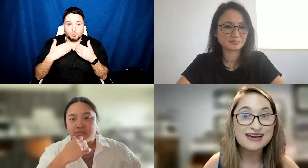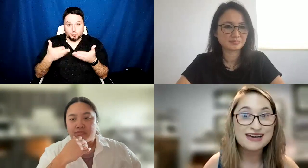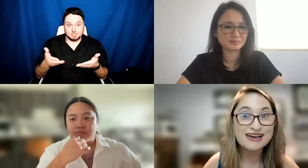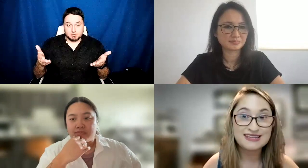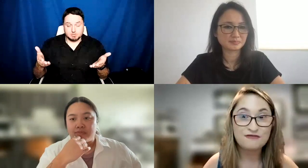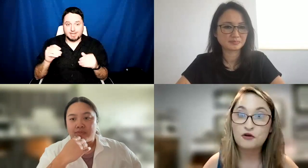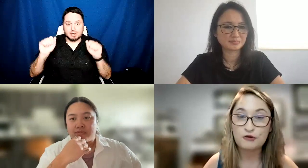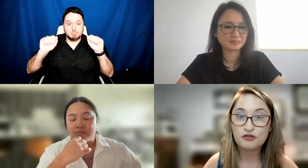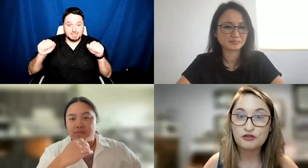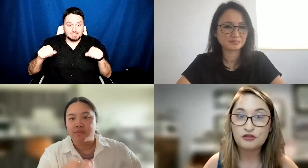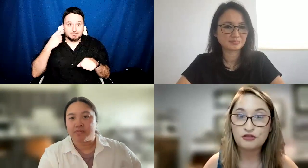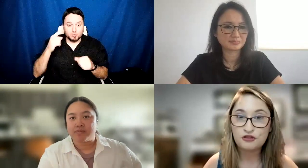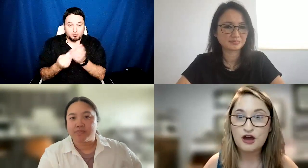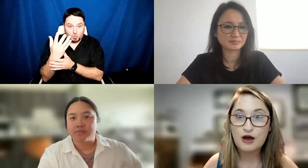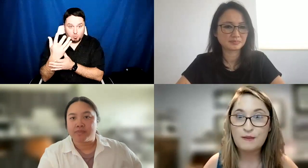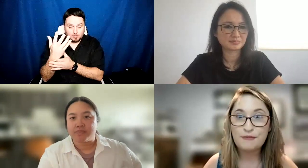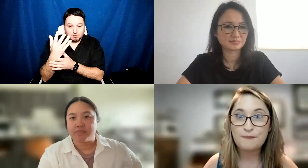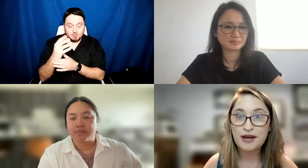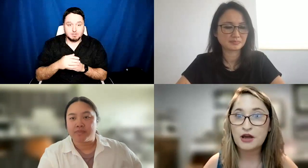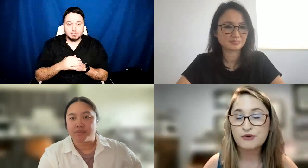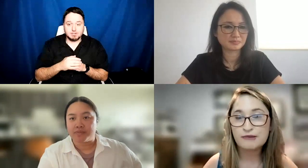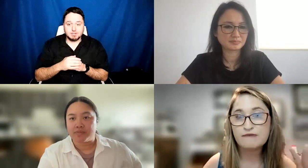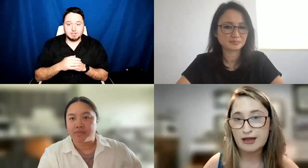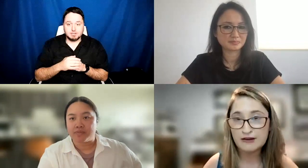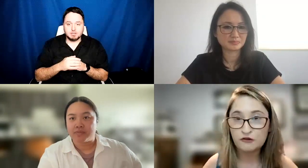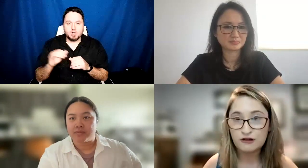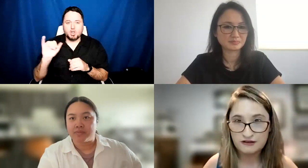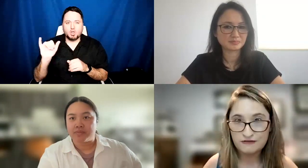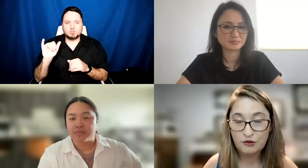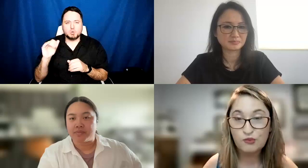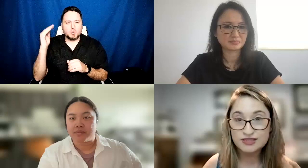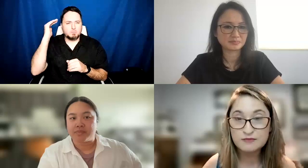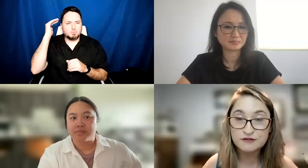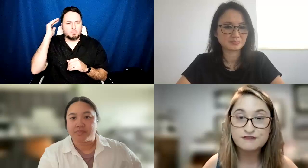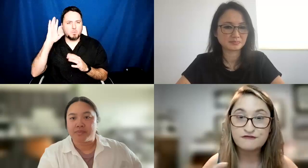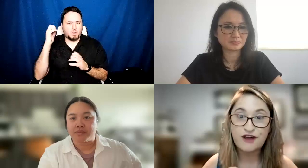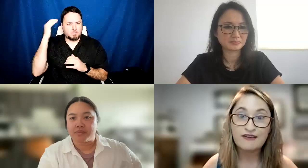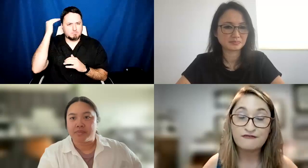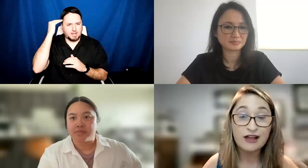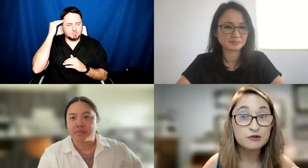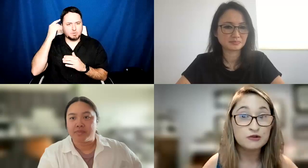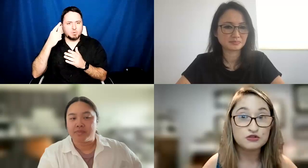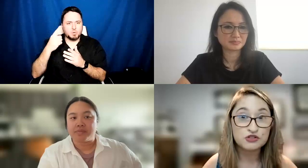and capacity for growth. But I also wanna be mindful of what's most valuable